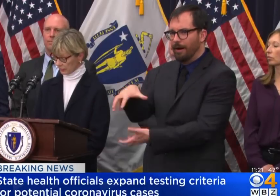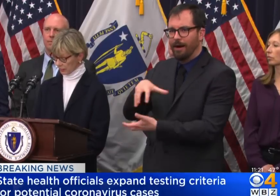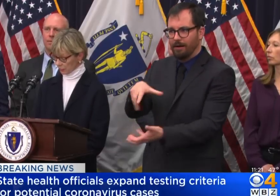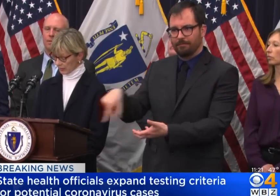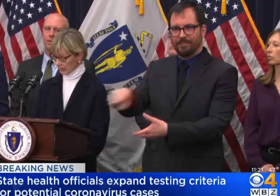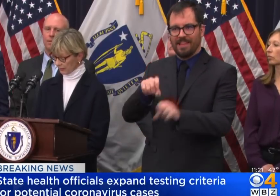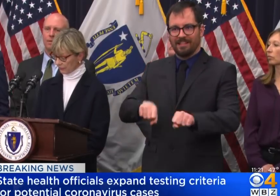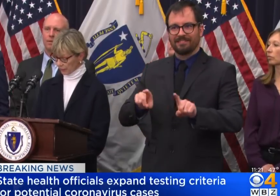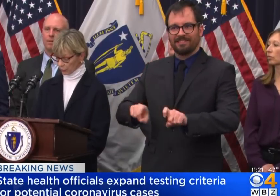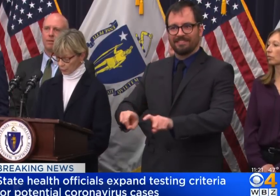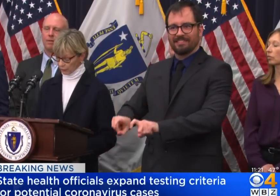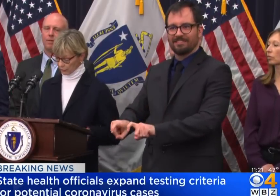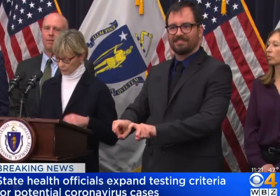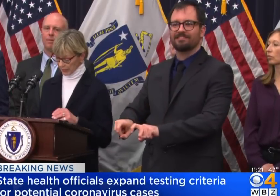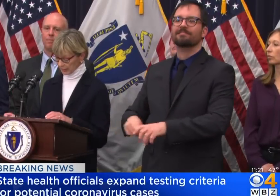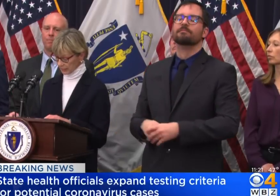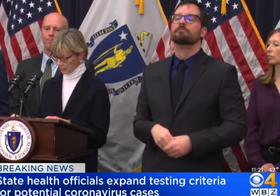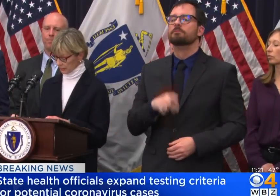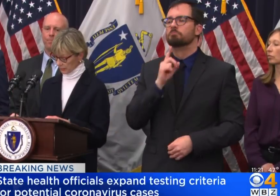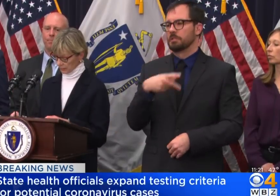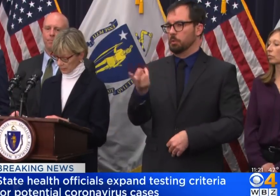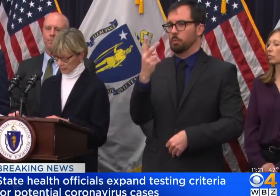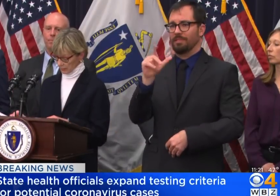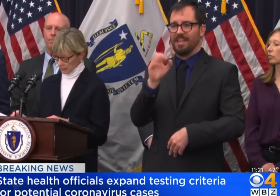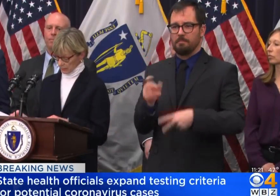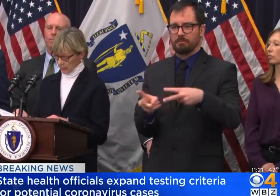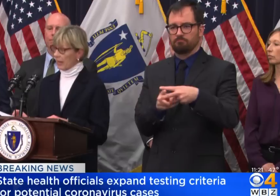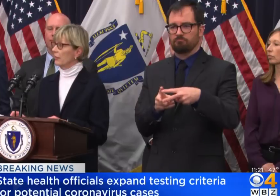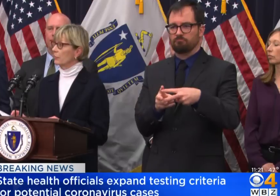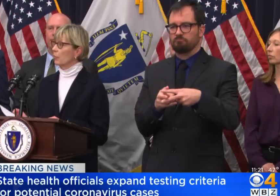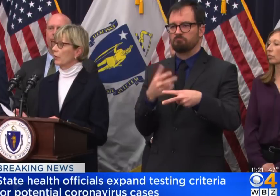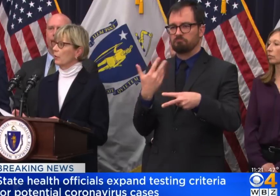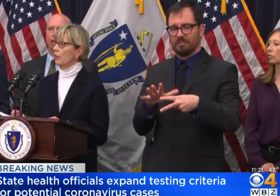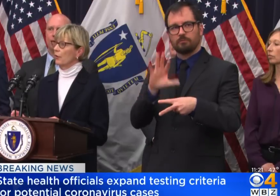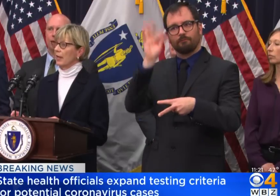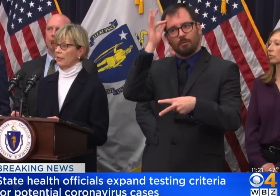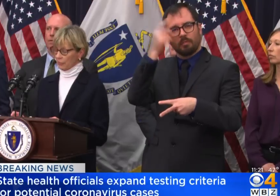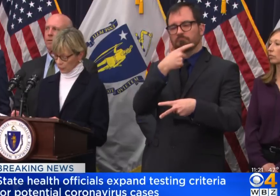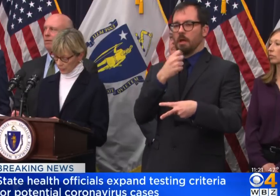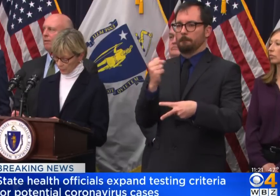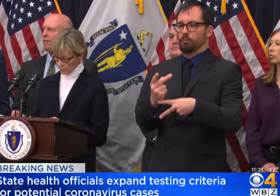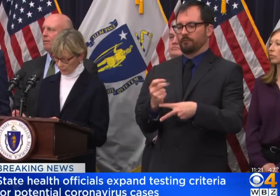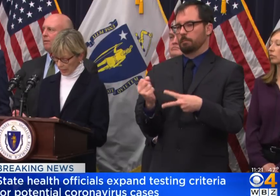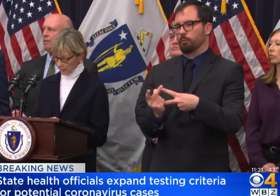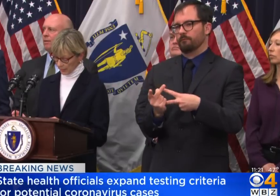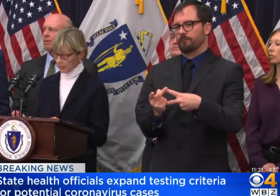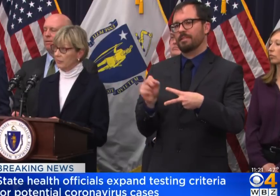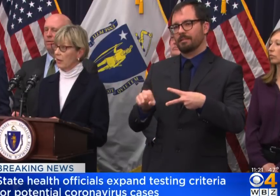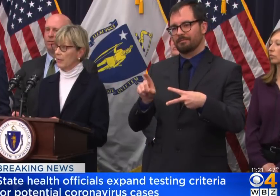TO COME ONLINE. THURSDAY WE RECEIVED NEWS THAT